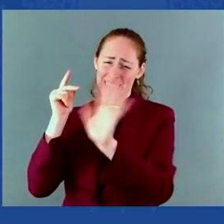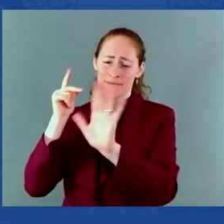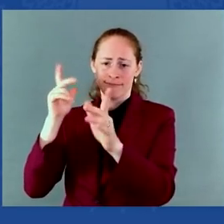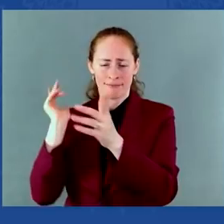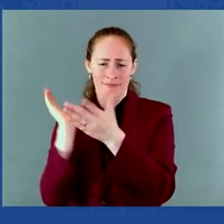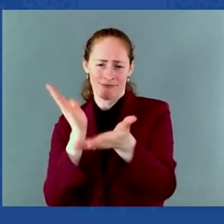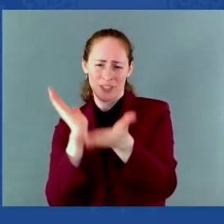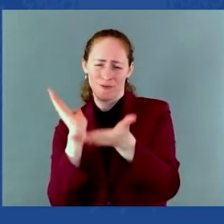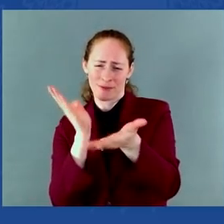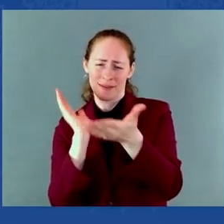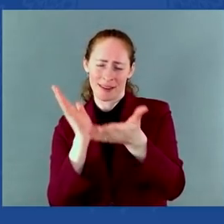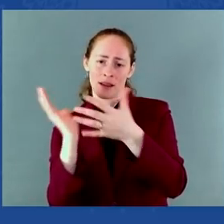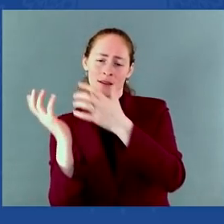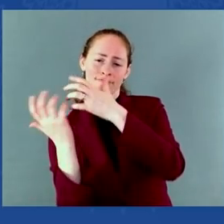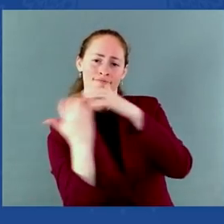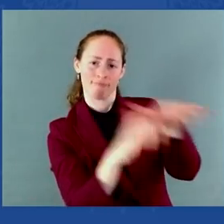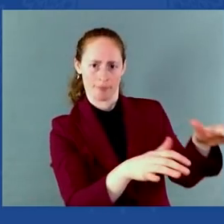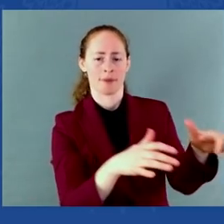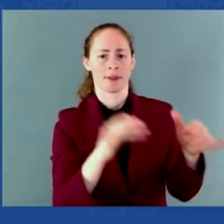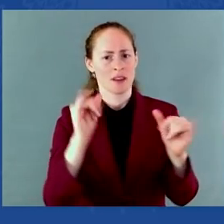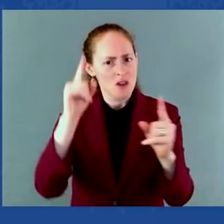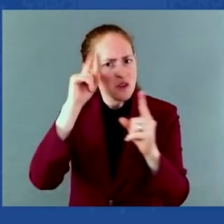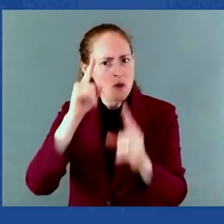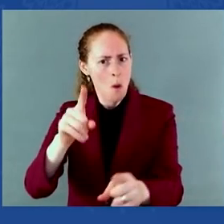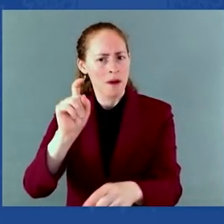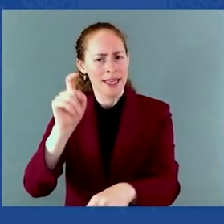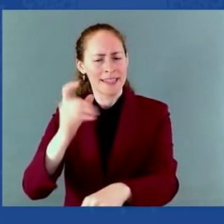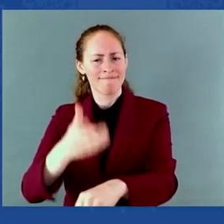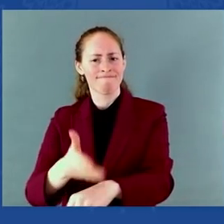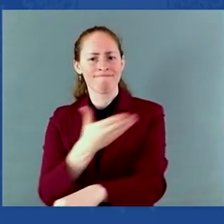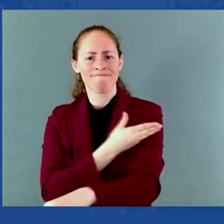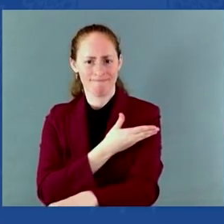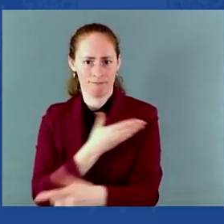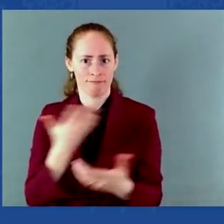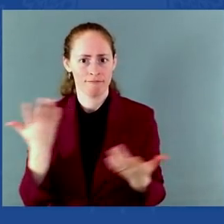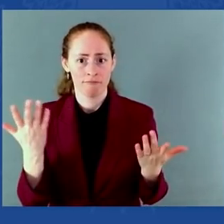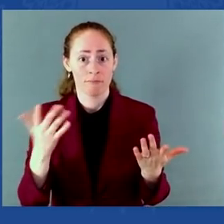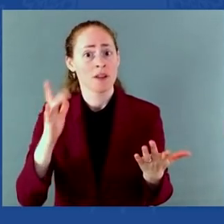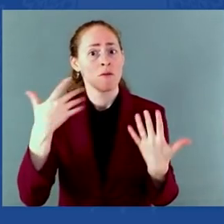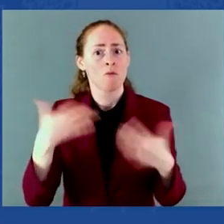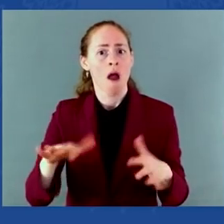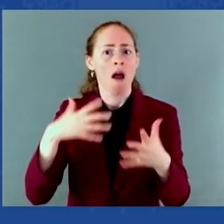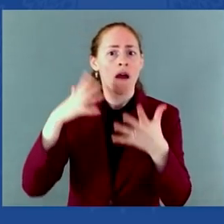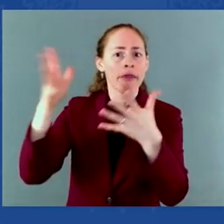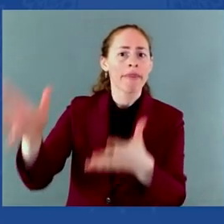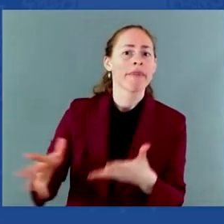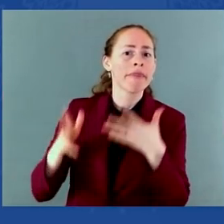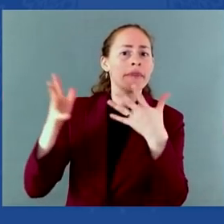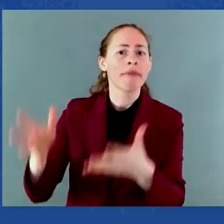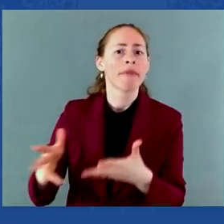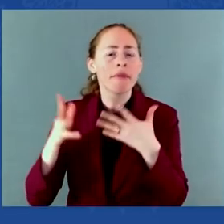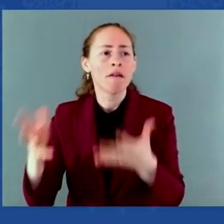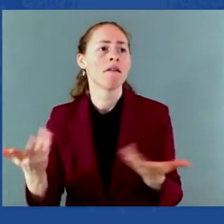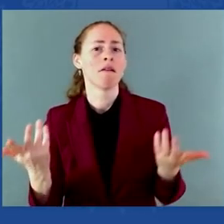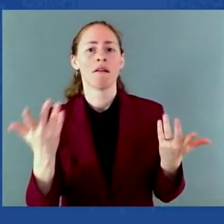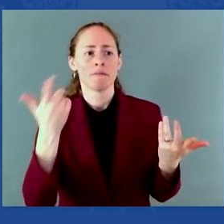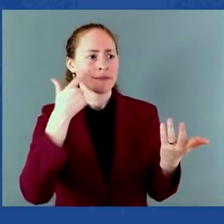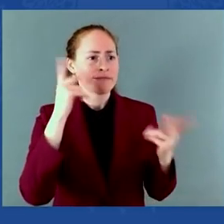on the shelves. Why? Because people were dying of COVID in the eastern part of the Pacific -- or the western part of the Pacific,